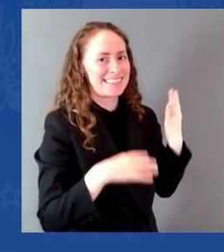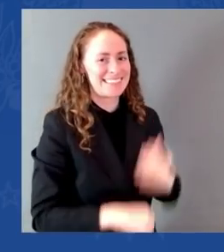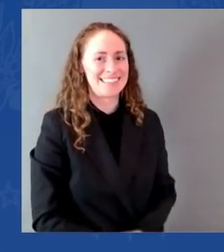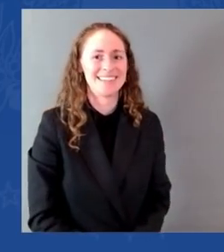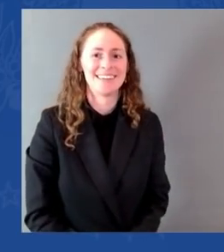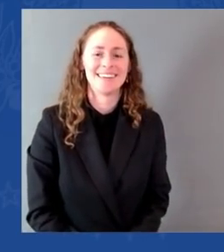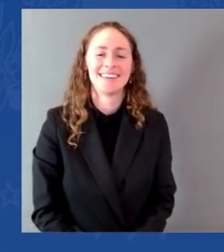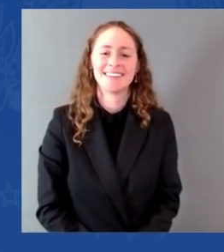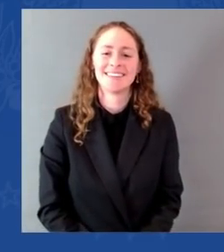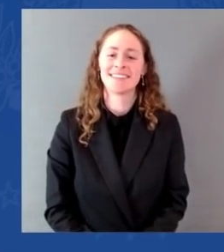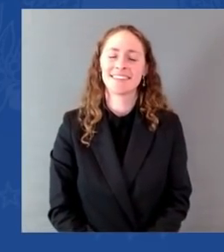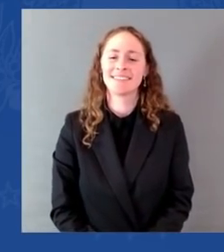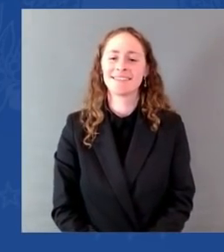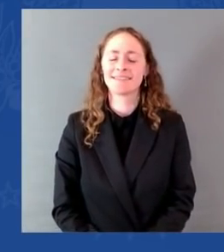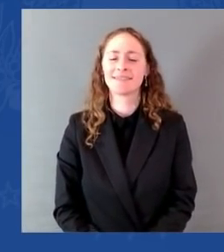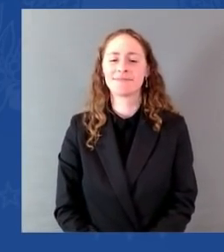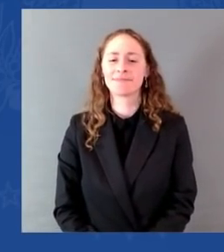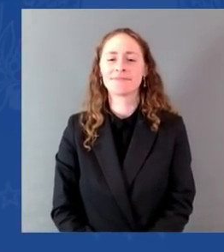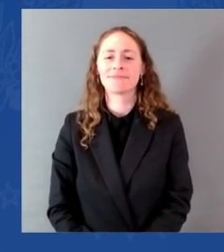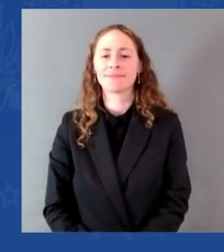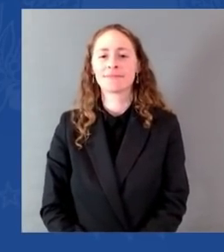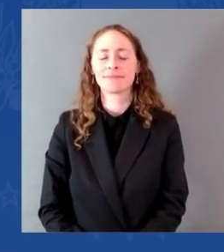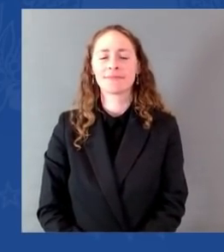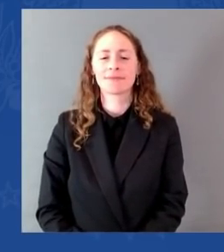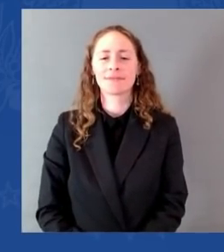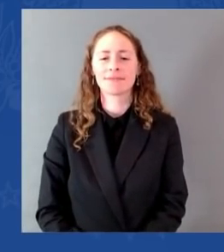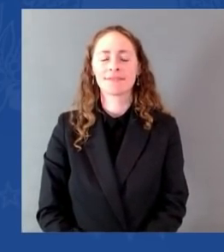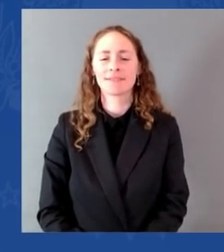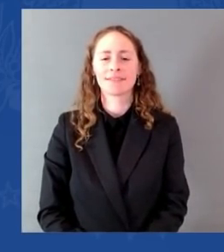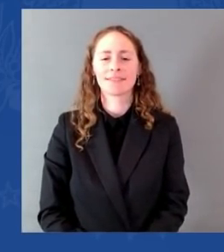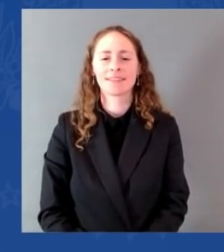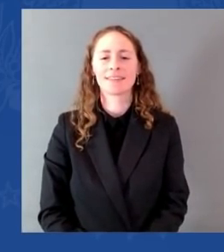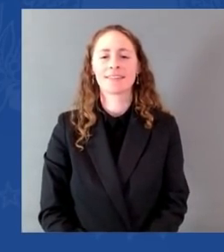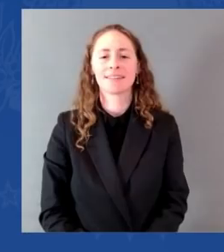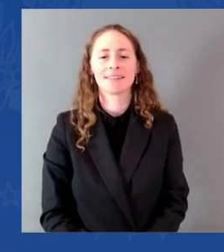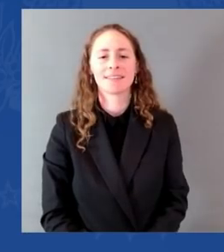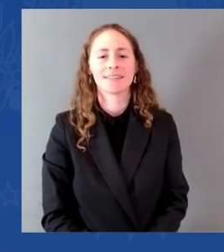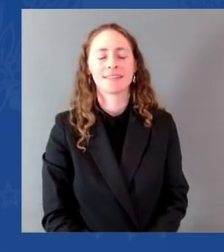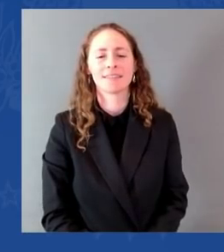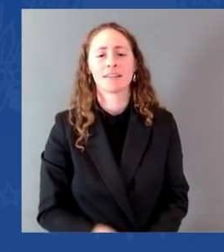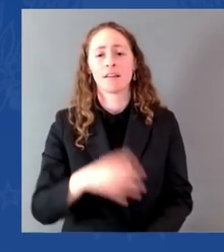without the leaders here today. Congressman Emanuel Cleaver was a great mayor --